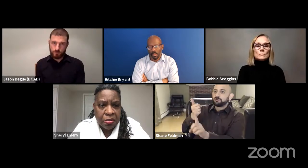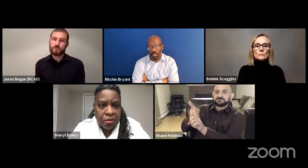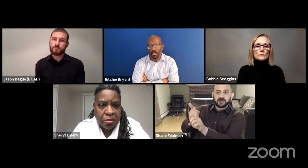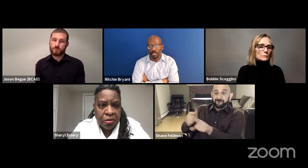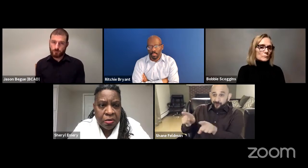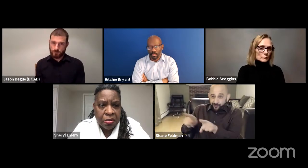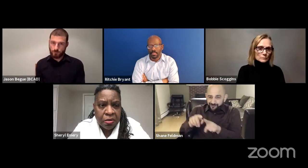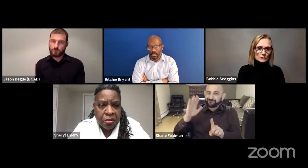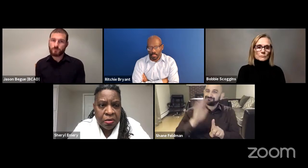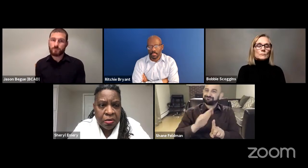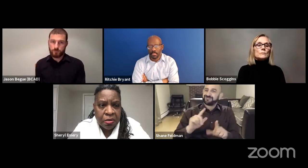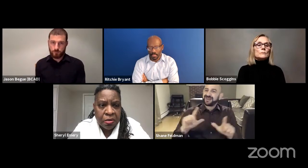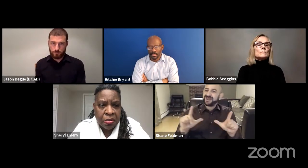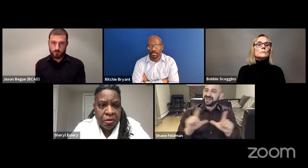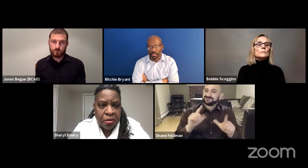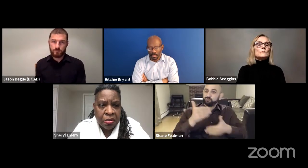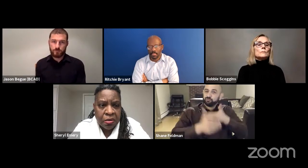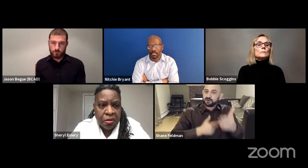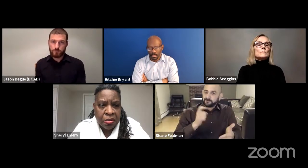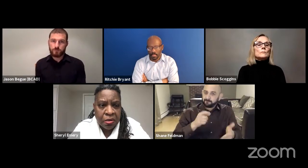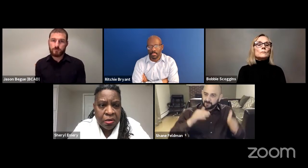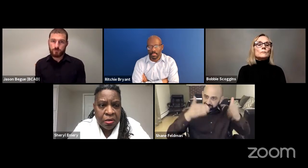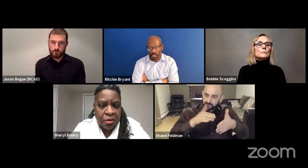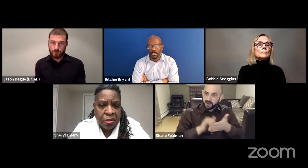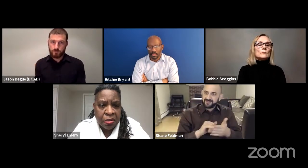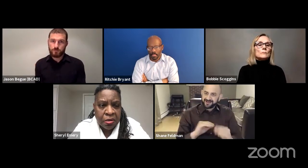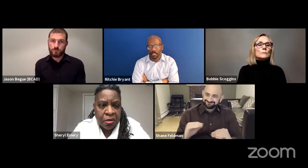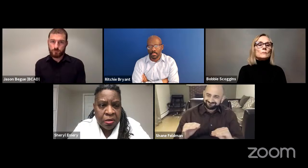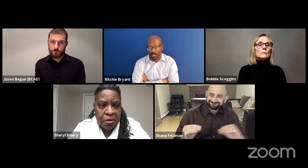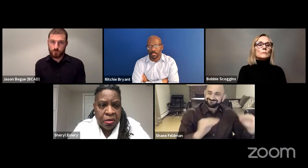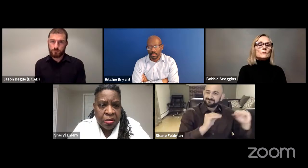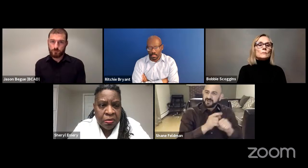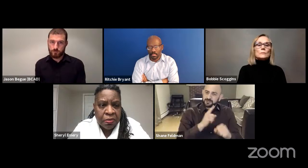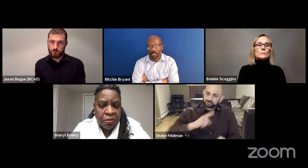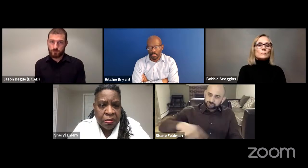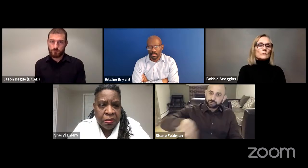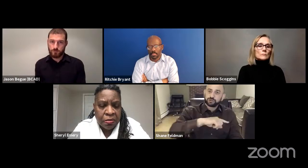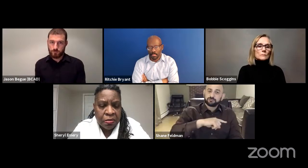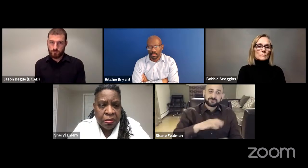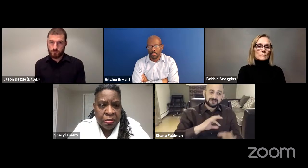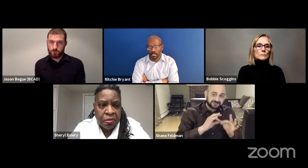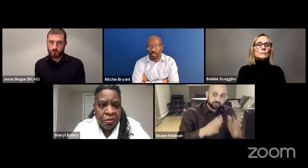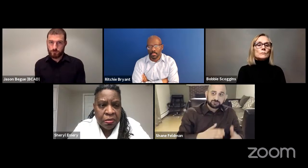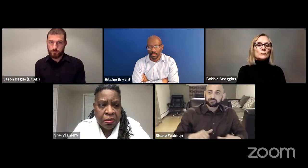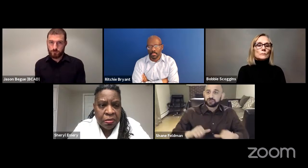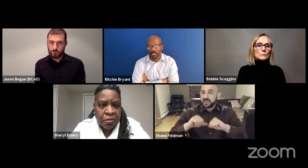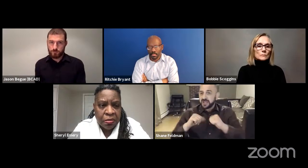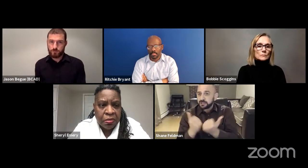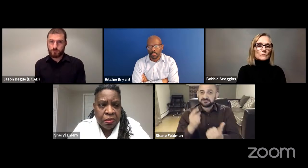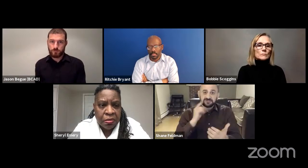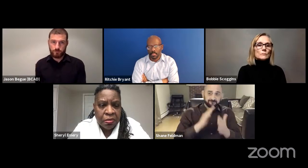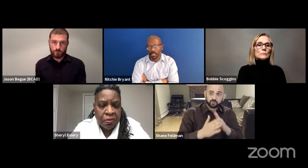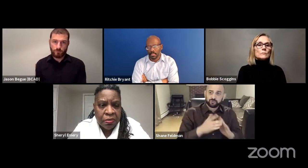how to file a grievance. Yes, there's a licensure process, but make sure the pieces are moving